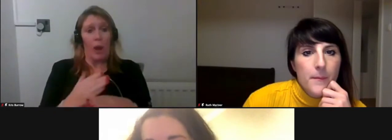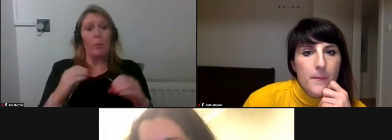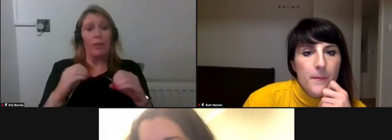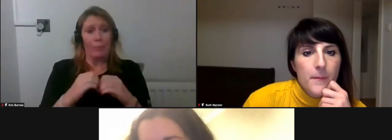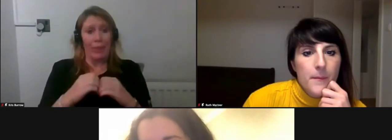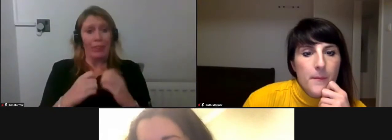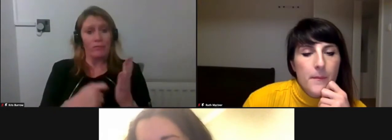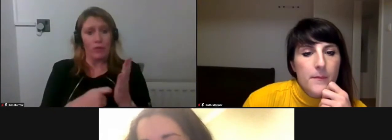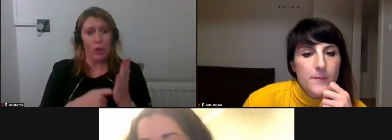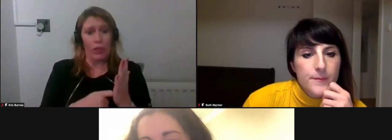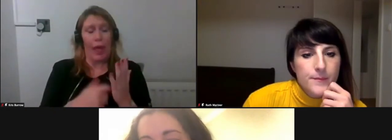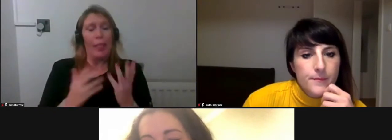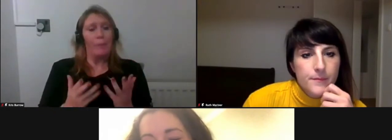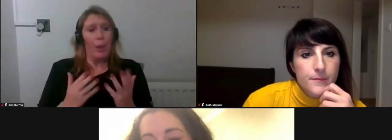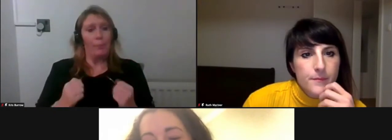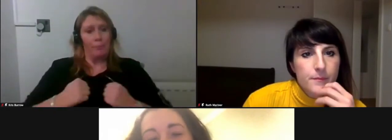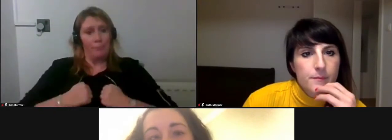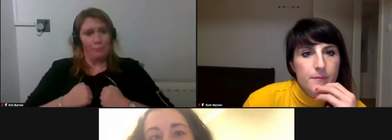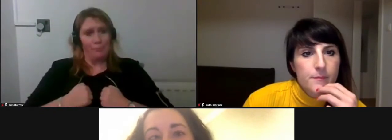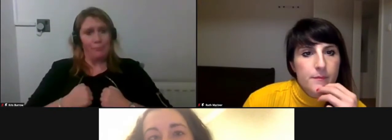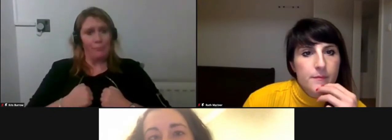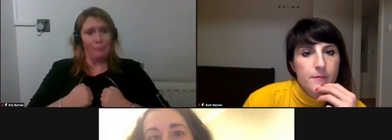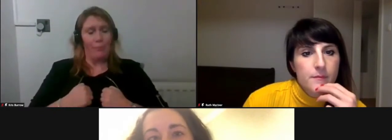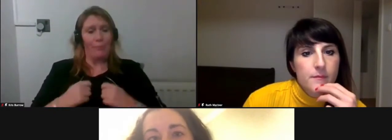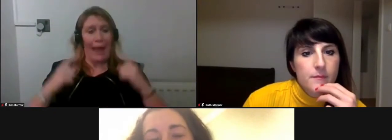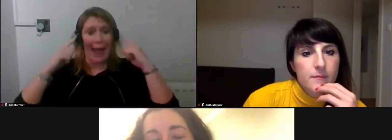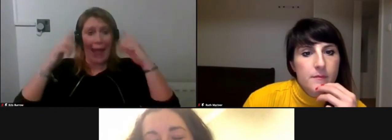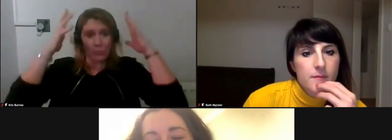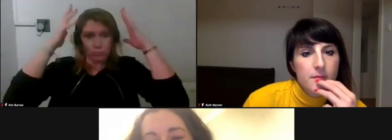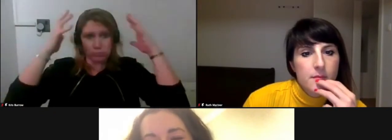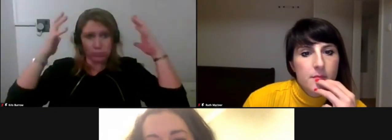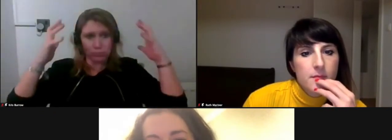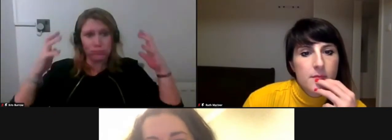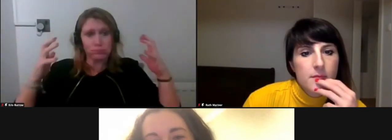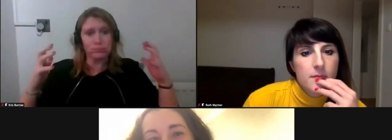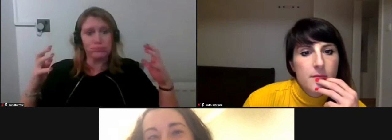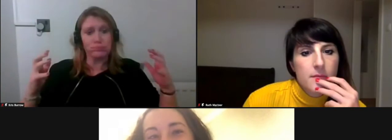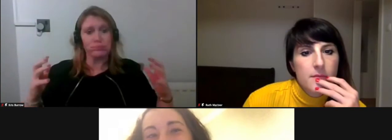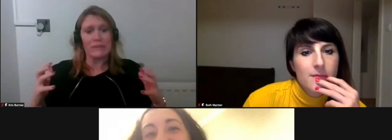frizzy hair at the moment, wavey, very long and slightly grey hair, and I'm